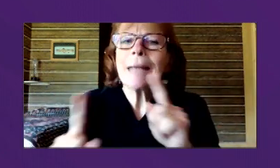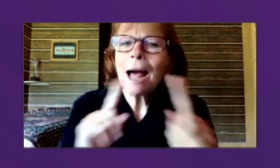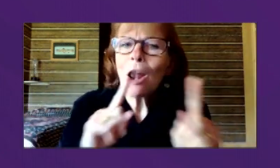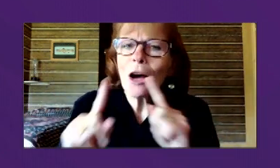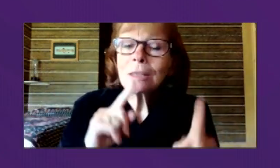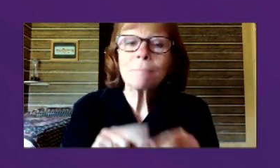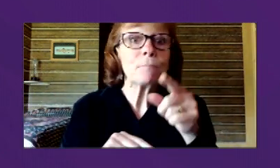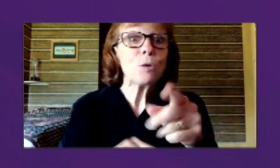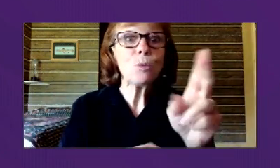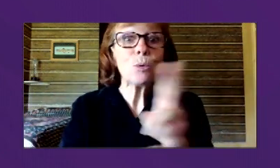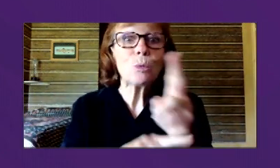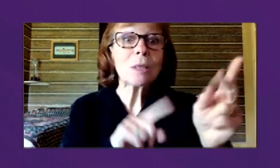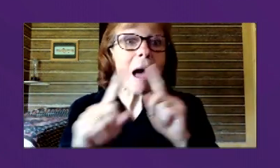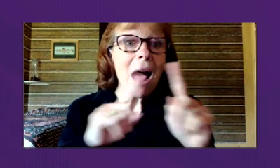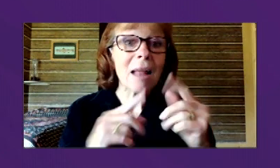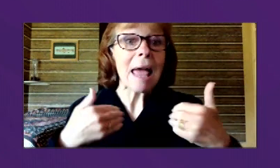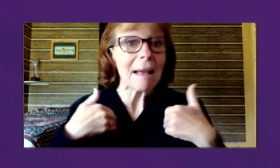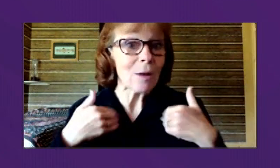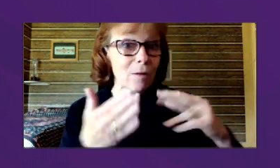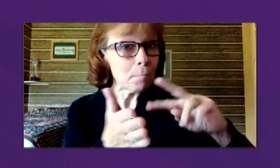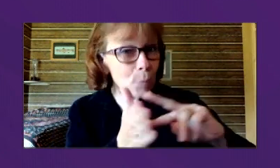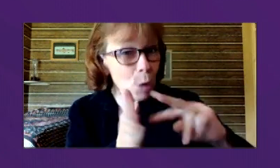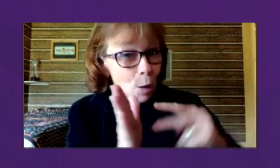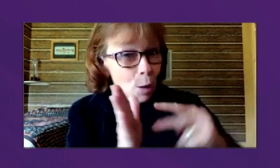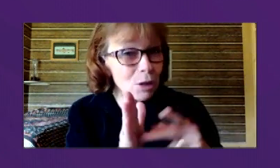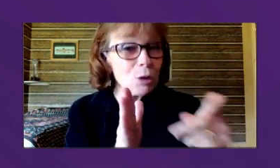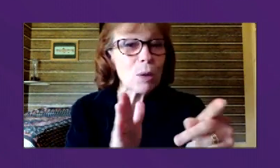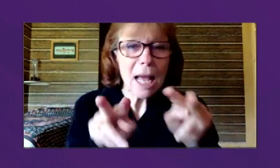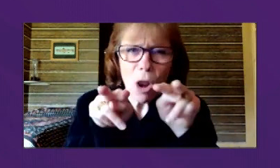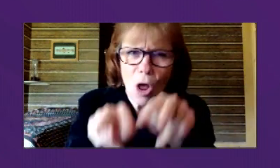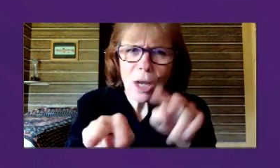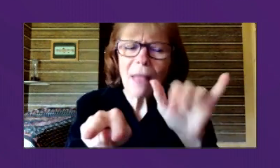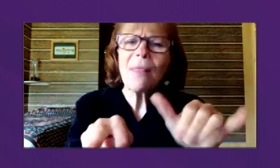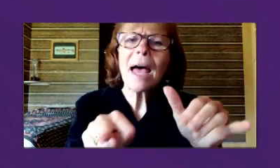educators can tap into the Americans material to facilitate new conversations